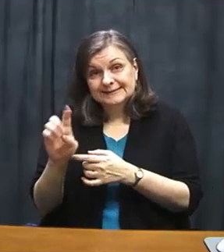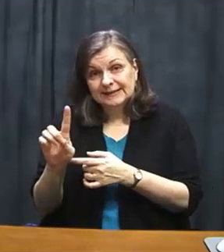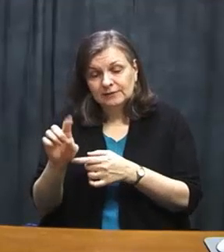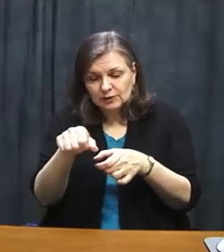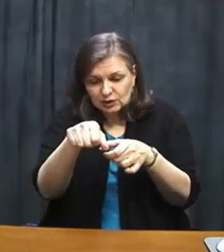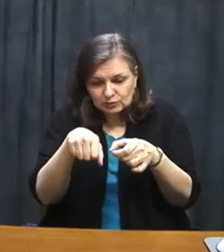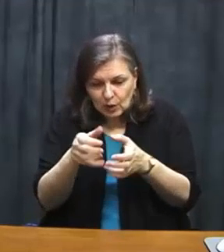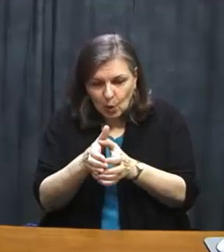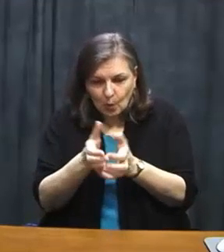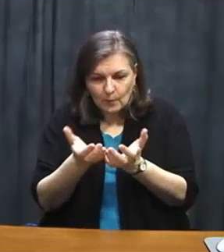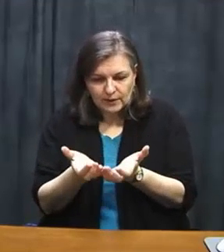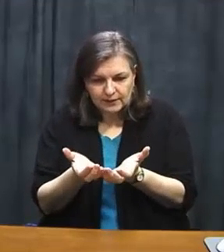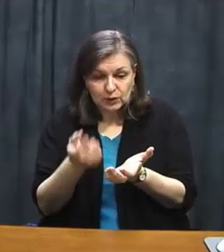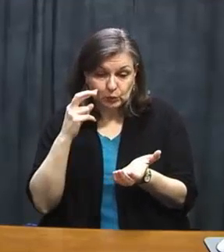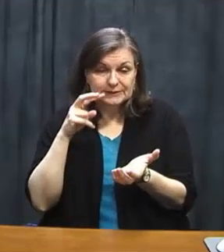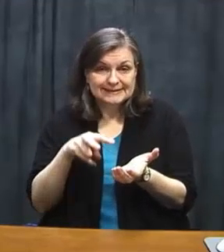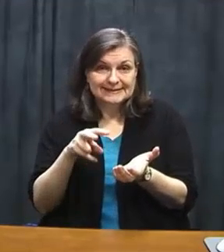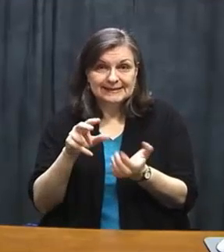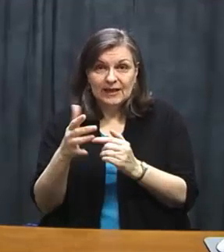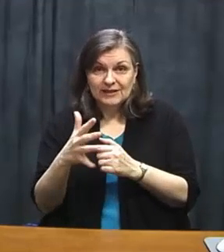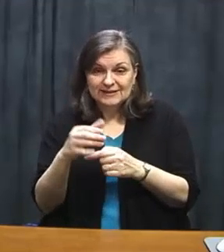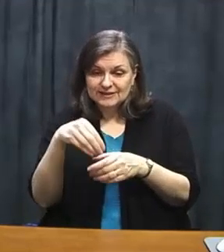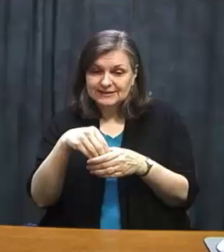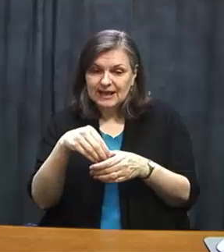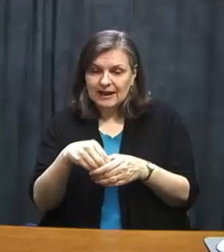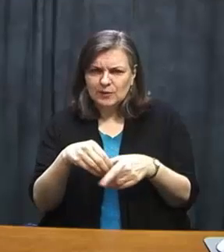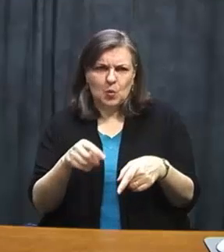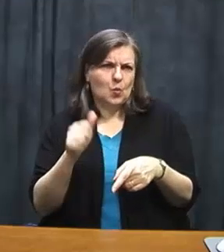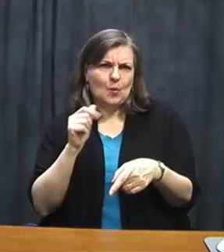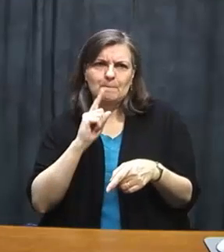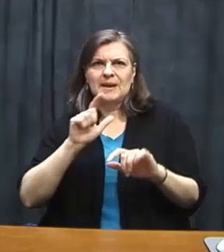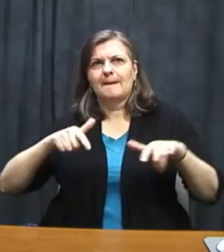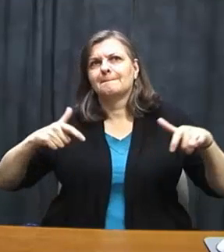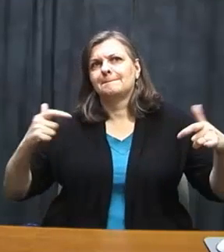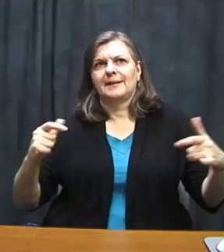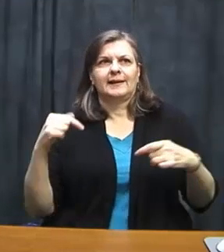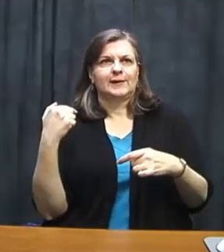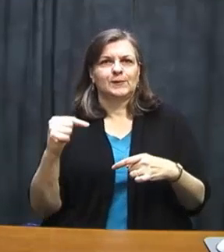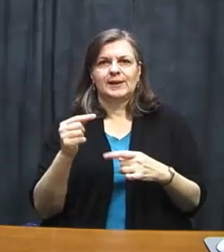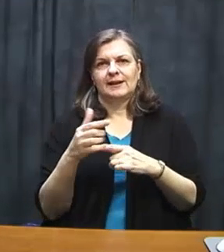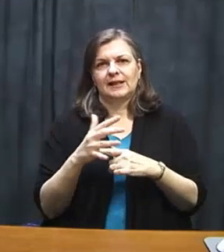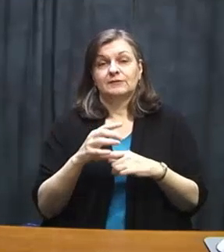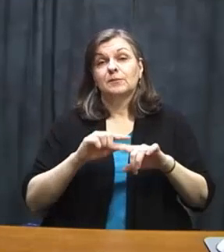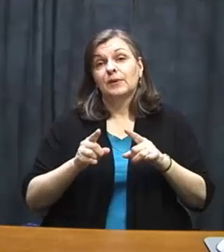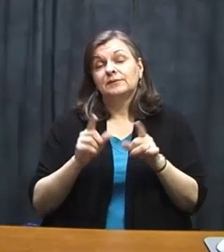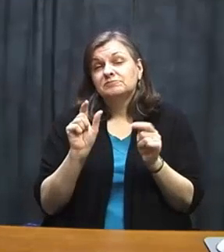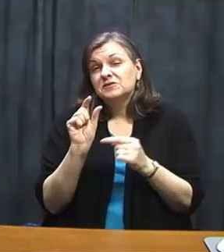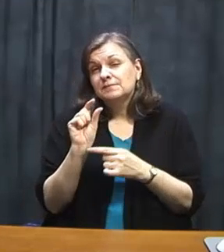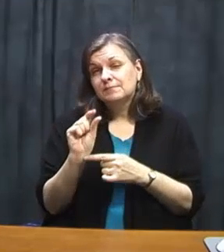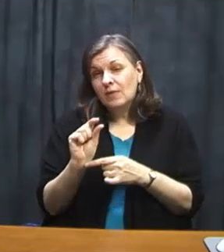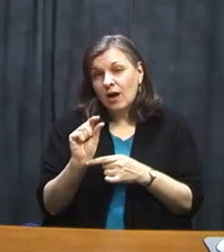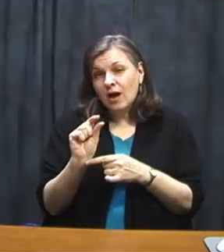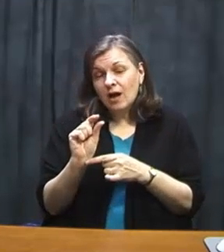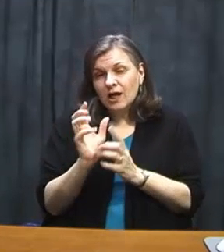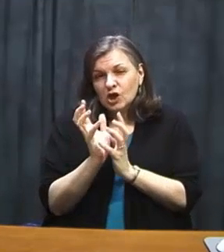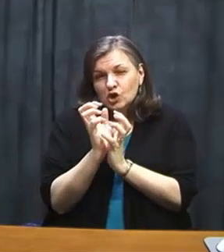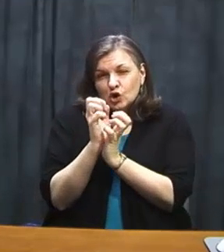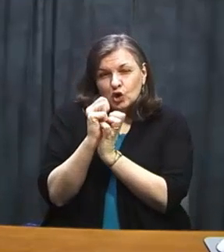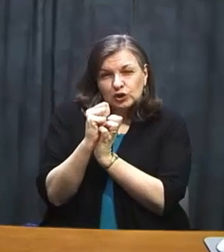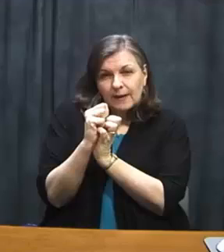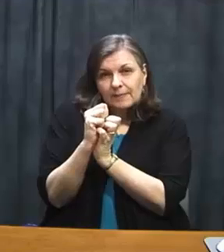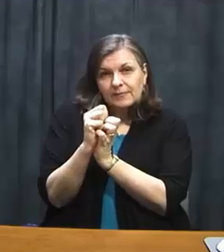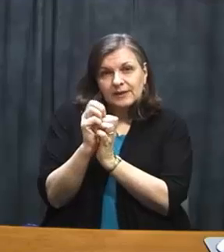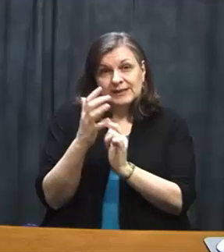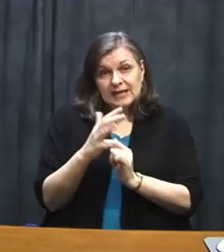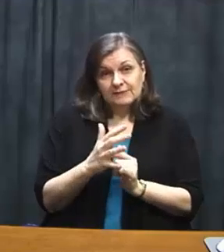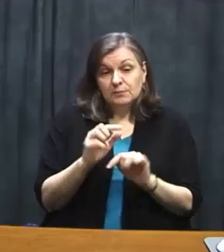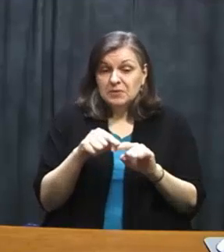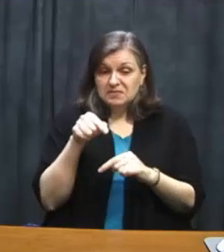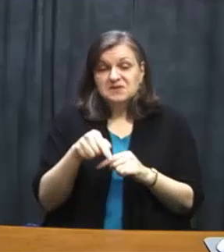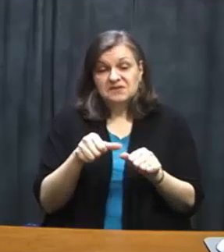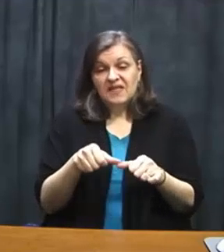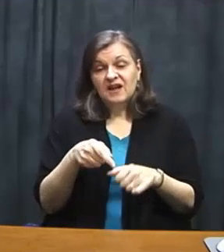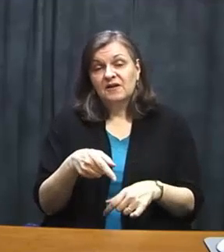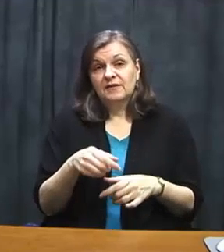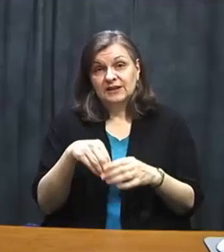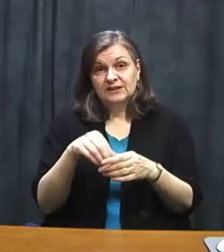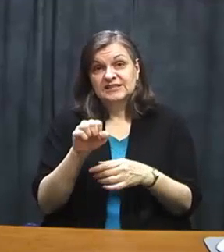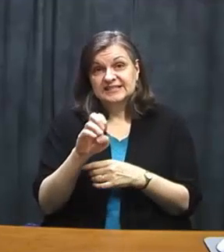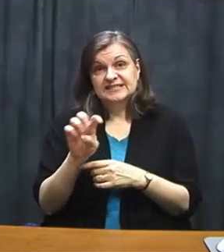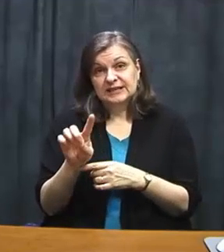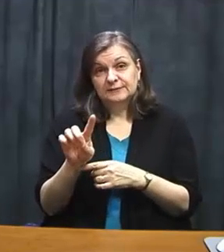you can see the leaves inside there not going to be big green leaves -- they are going to be little tiny curled up leave,s but they're still there